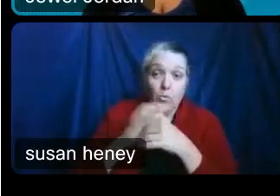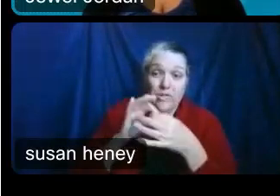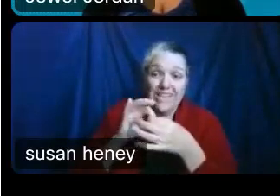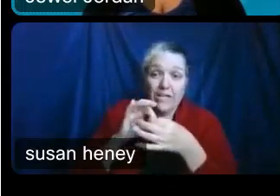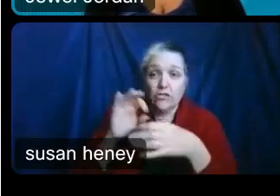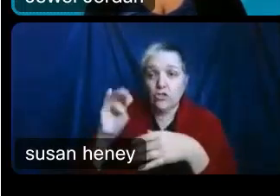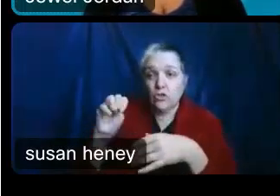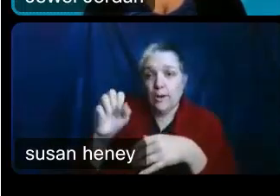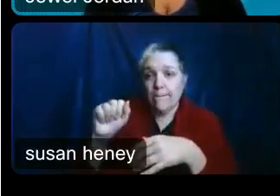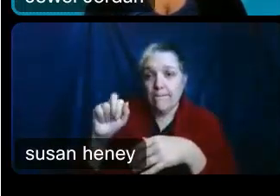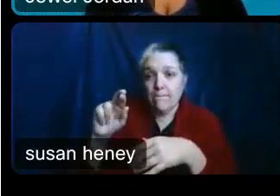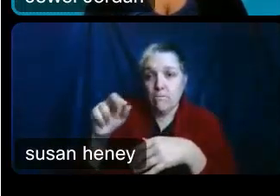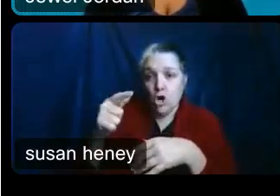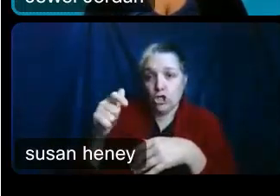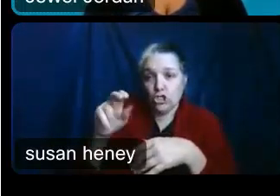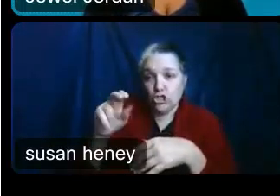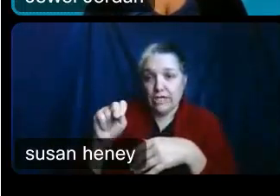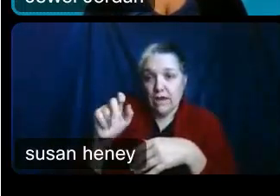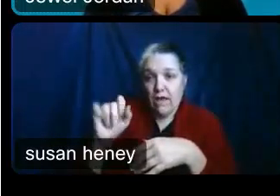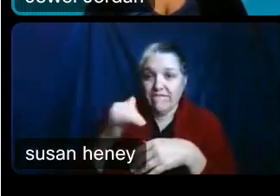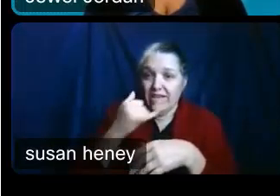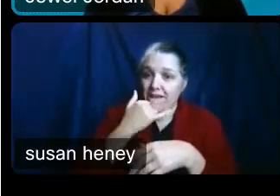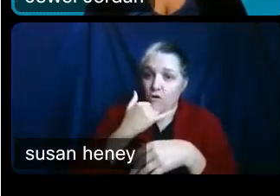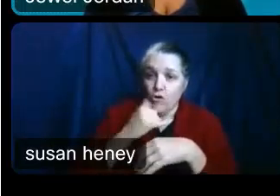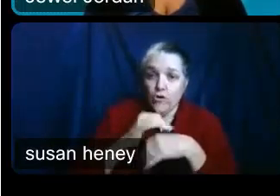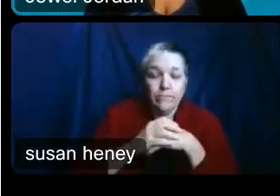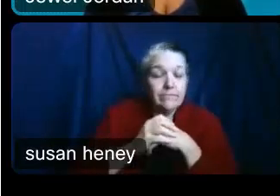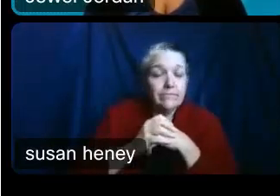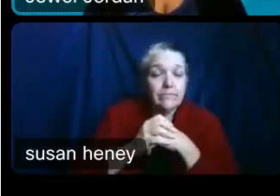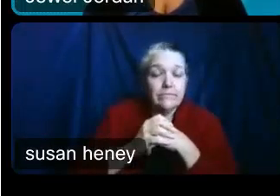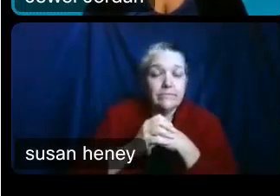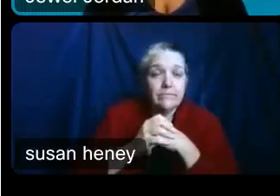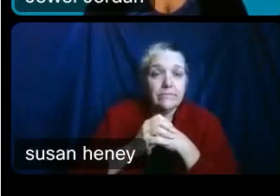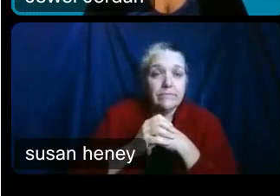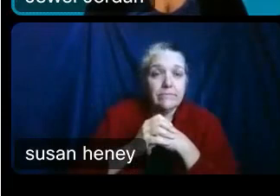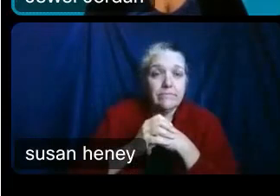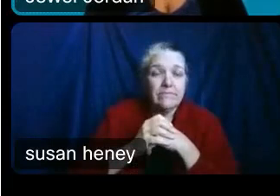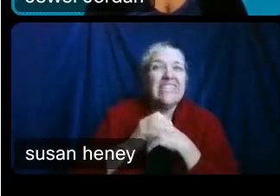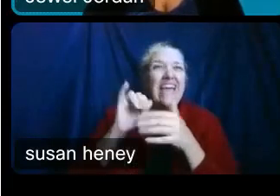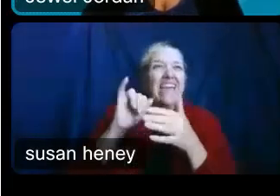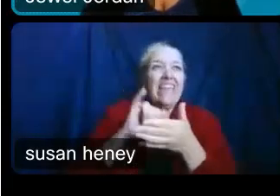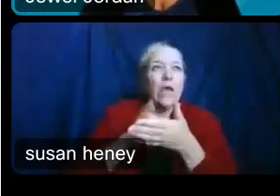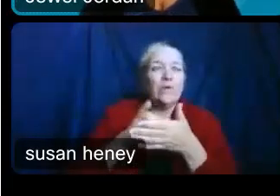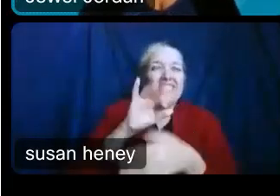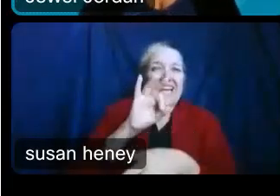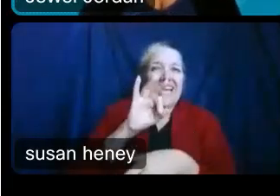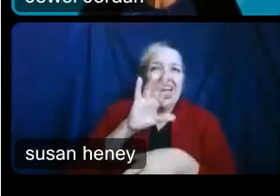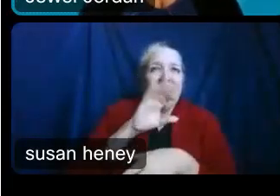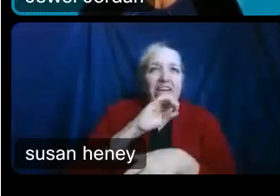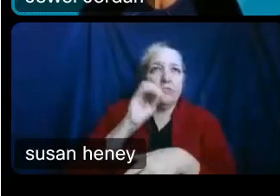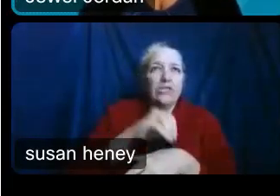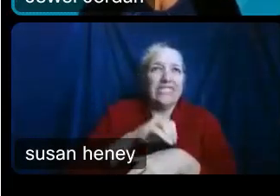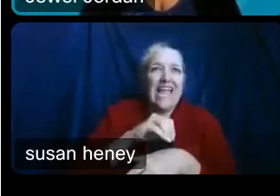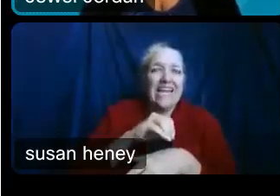Jeff Kupzi: Great. Yeah, it's the 95% confidence intervals we need to get from the margins